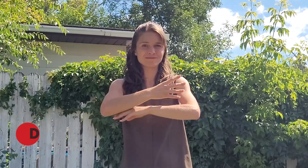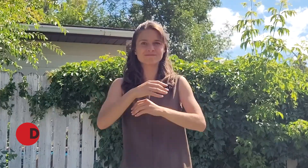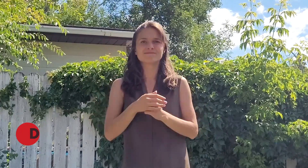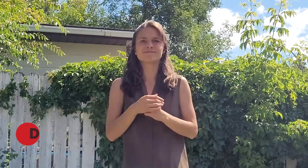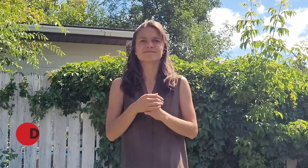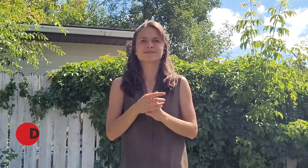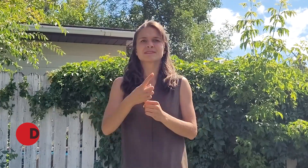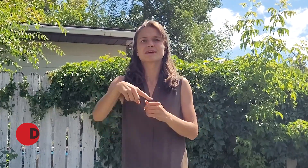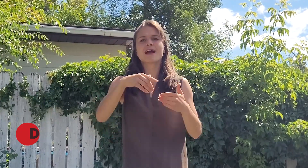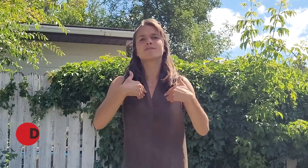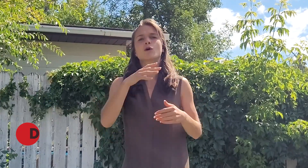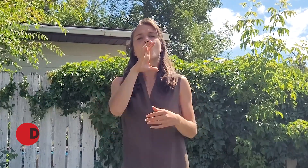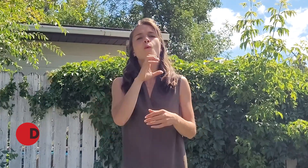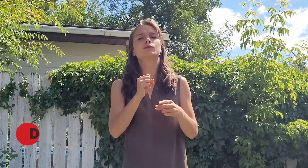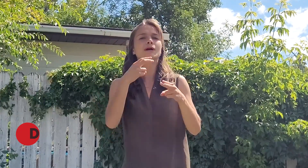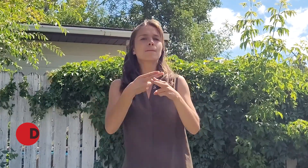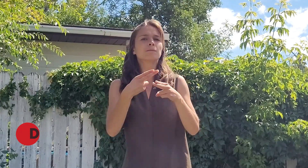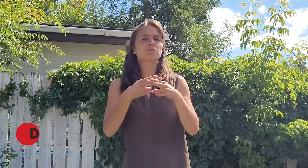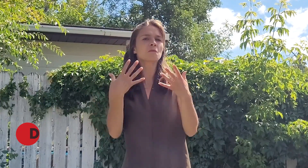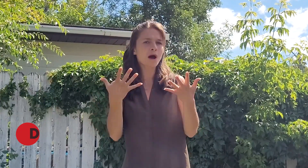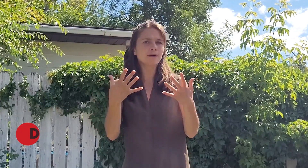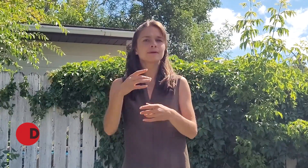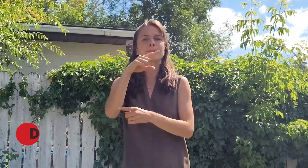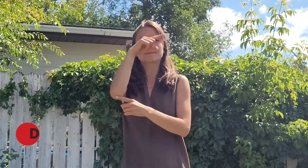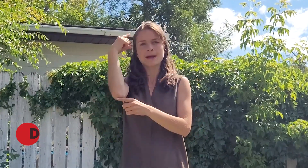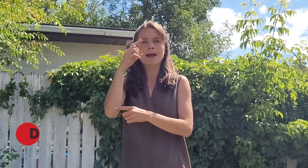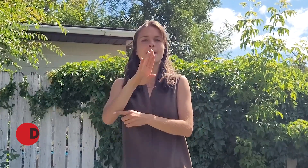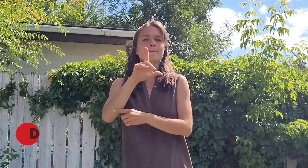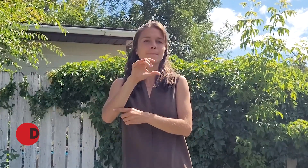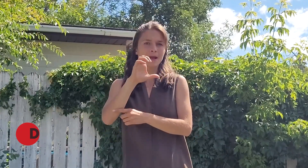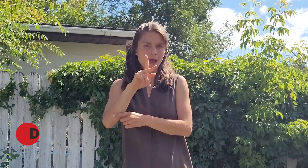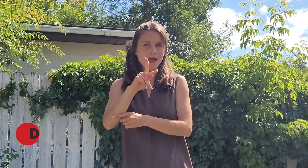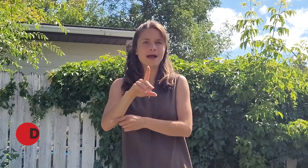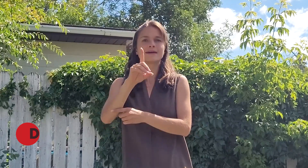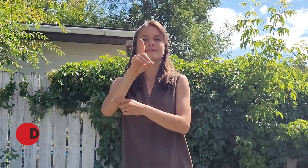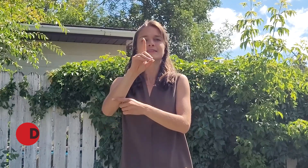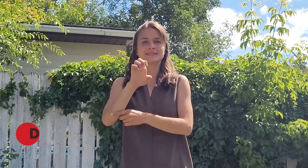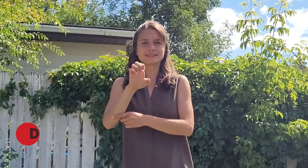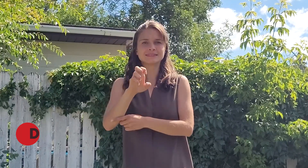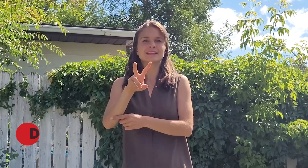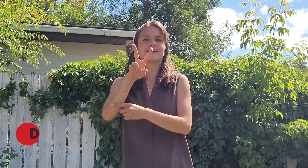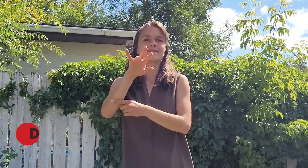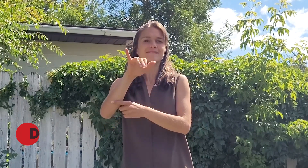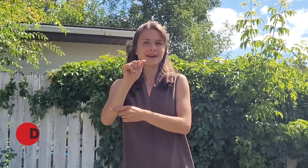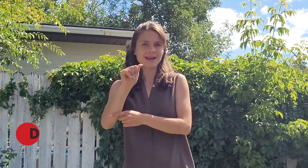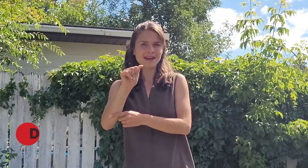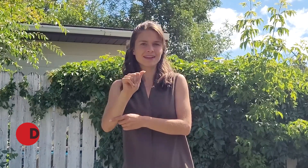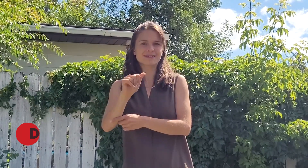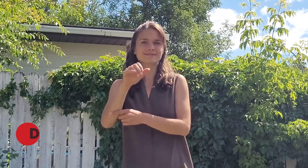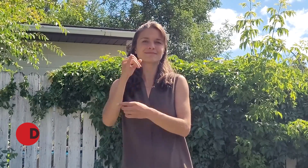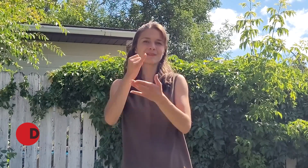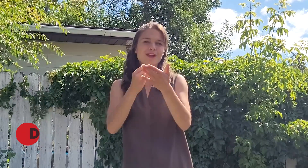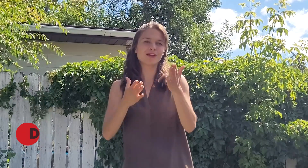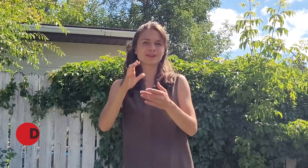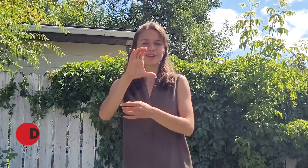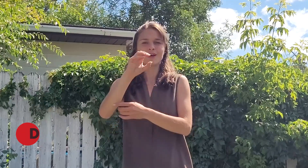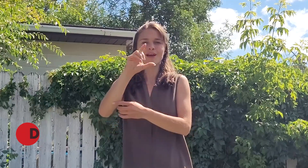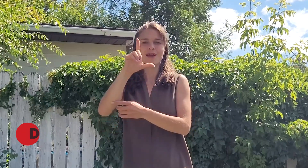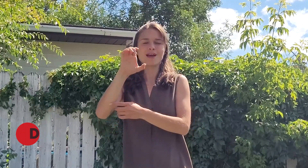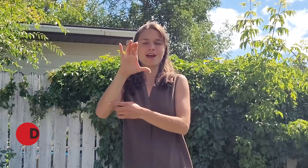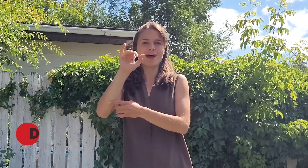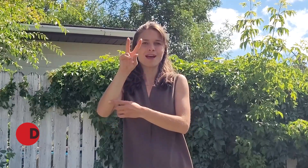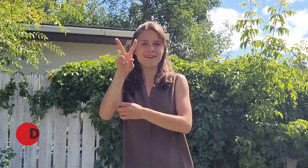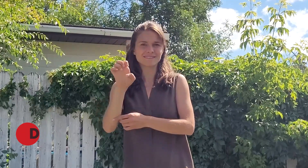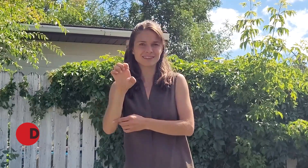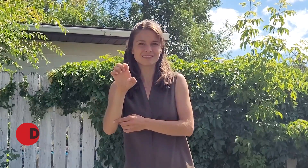This group was previously known as Black De'Via Artist Collective.